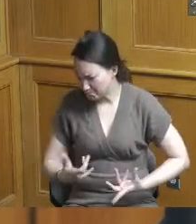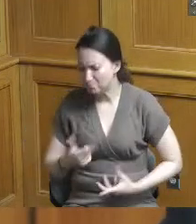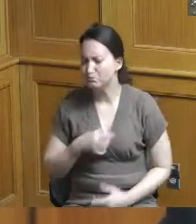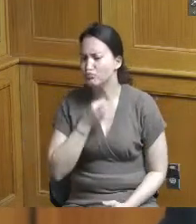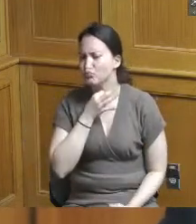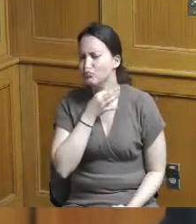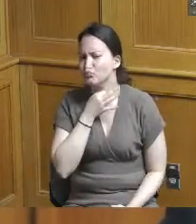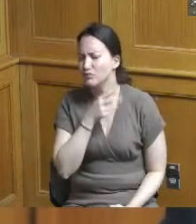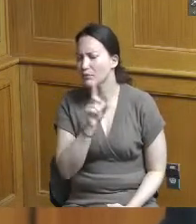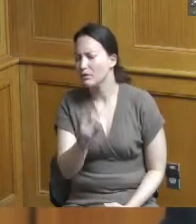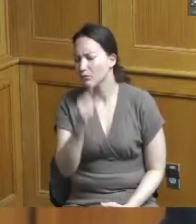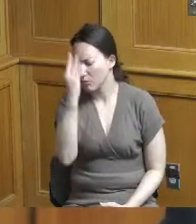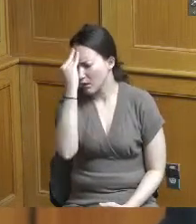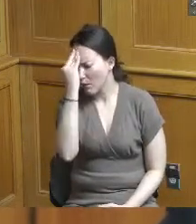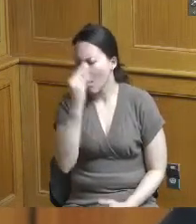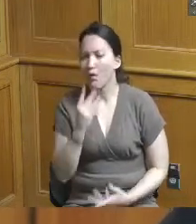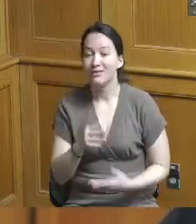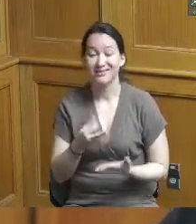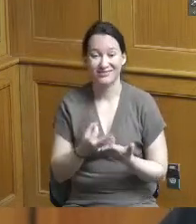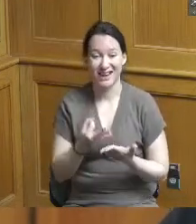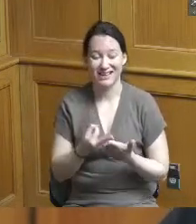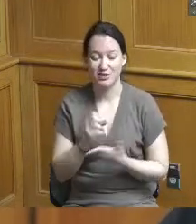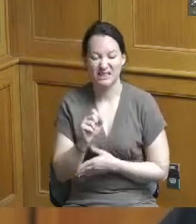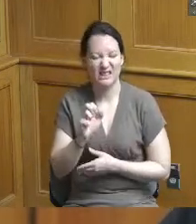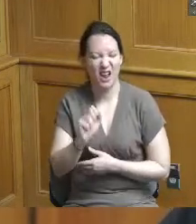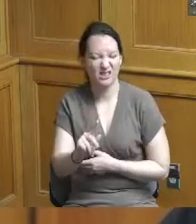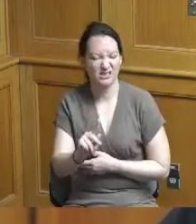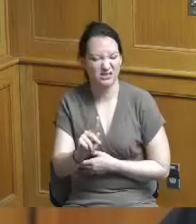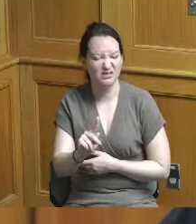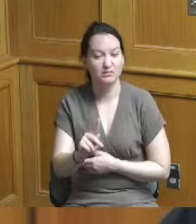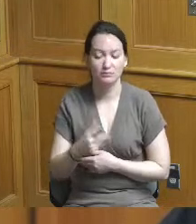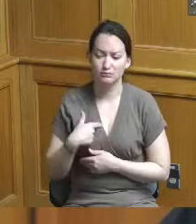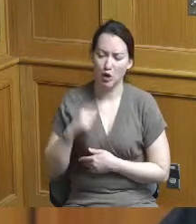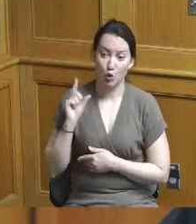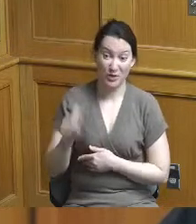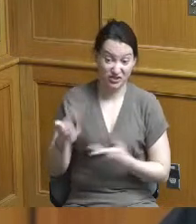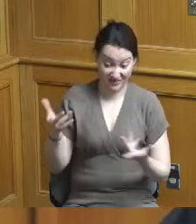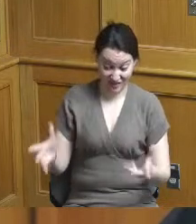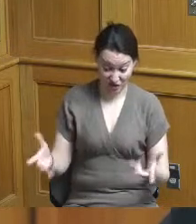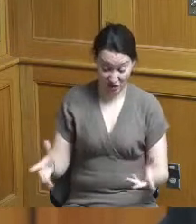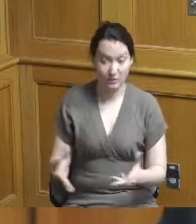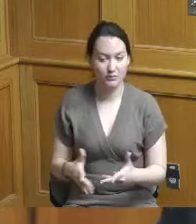to consider as we talk about that Financial stack and the questions that I've asked already related